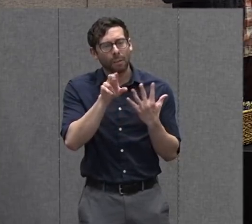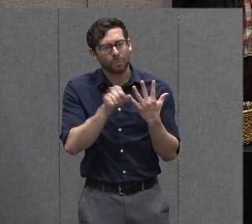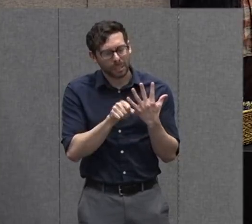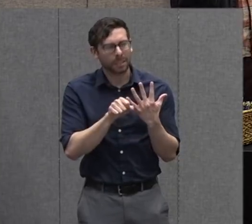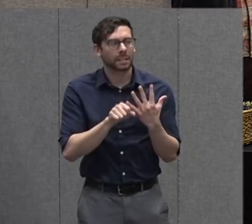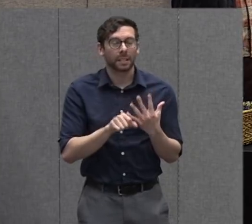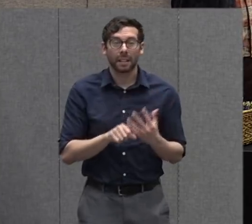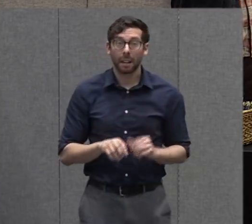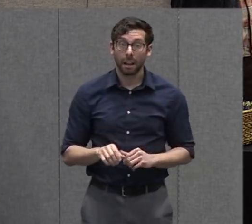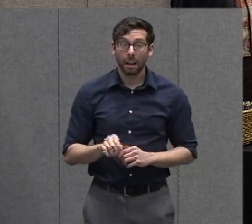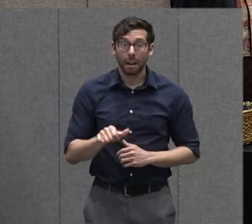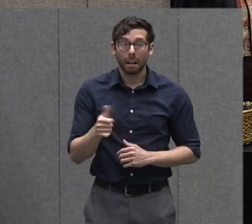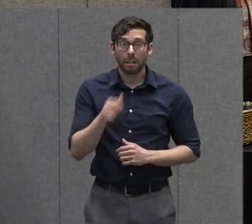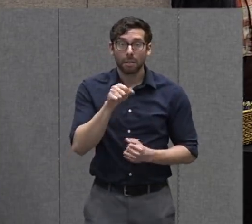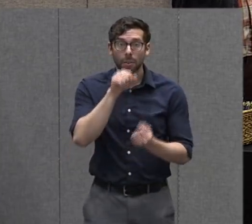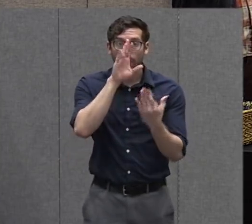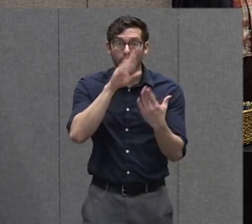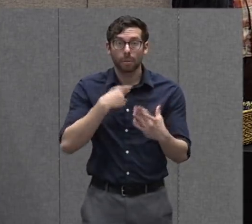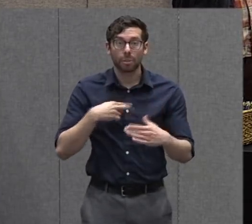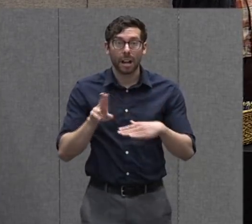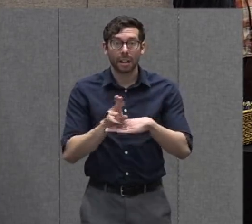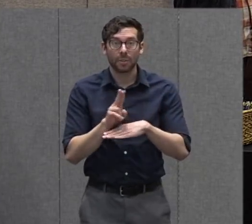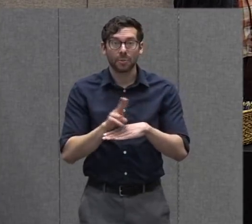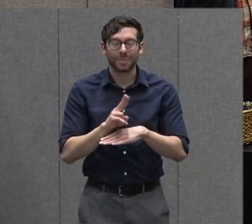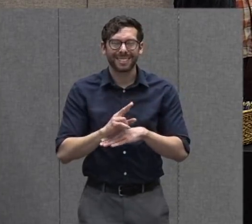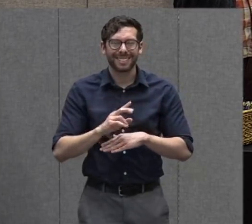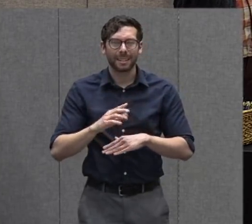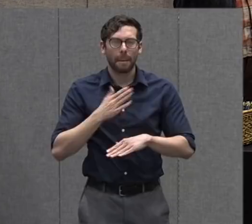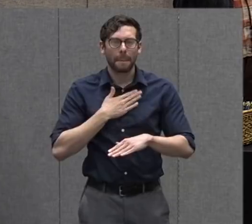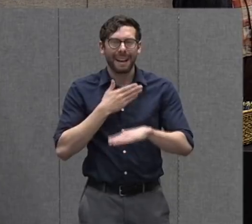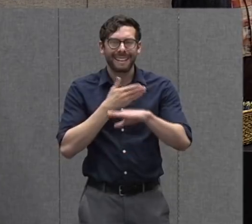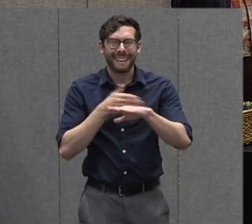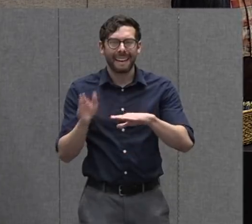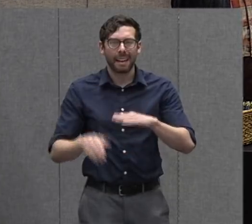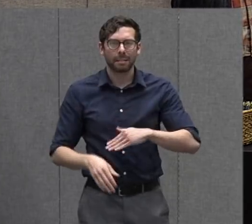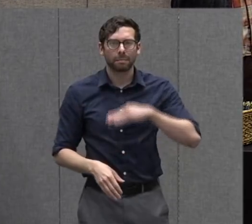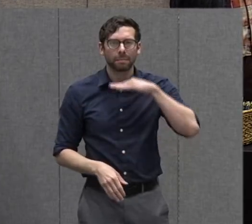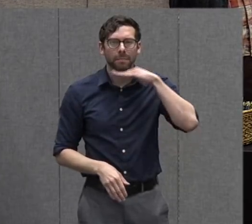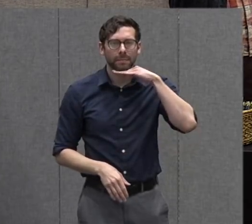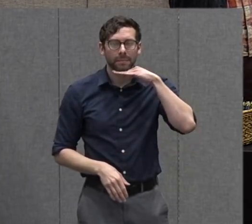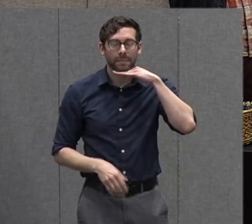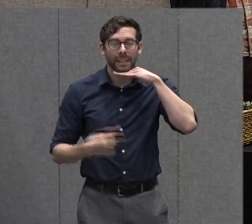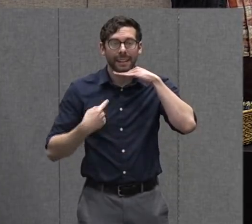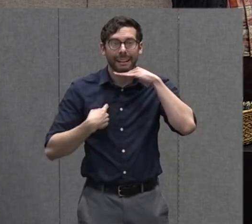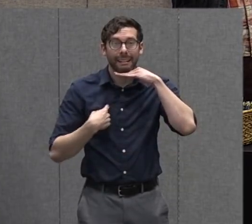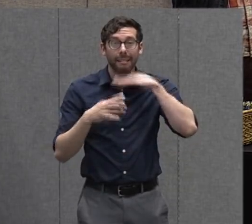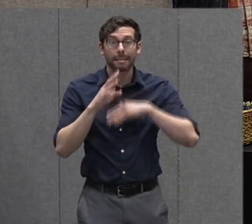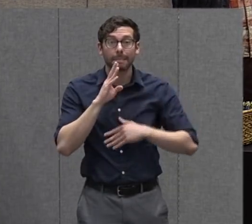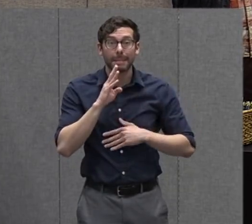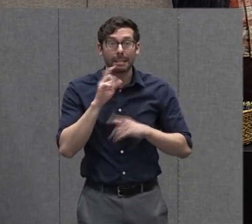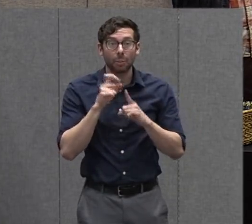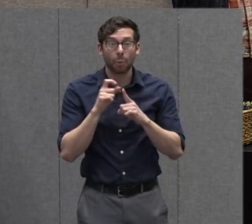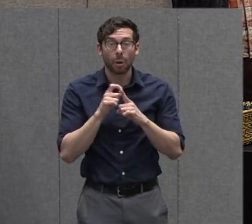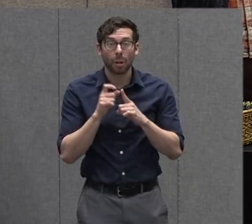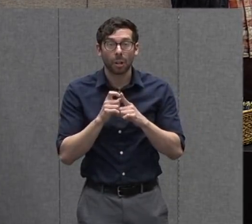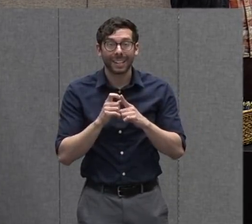But I put my hand up under my chin and every time my chain hits my hand, it's like a little tally mark, - yep. [Mr. R] One syllable, two syllable.